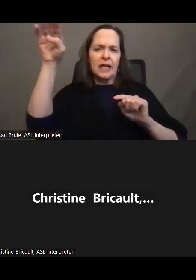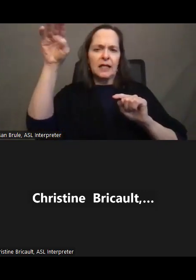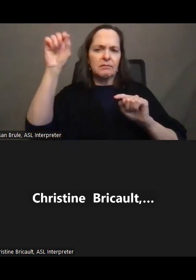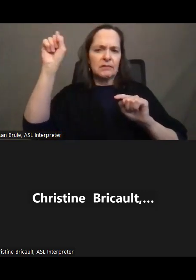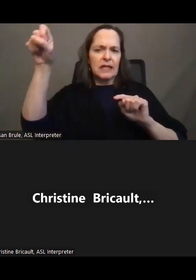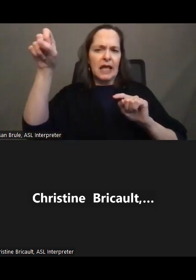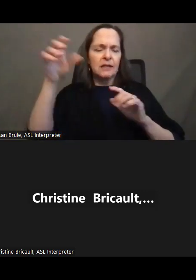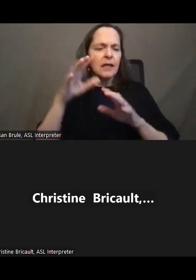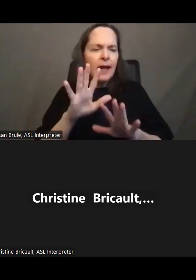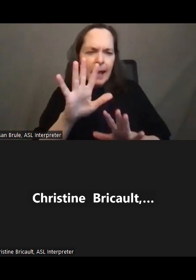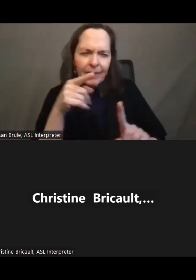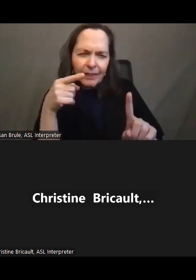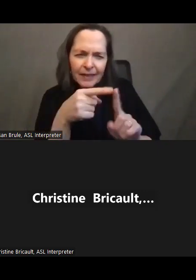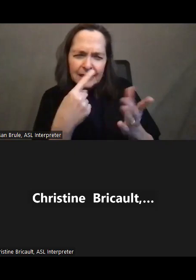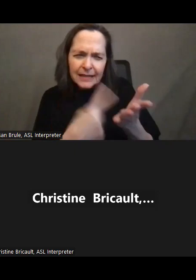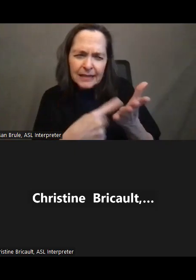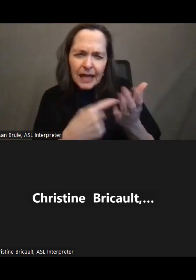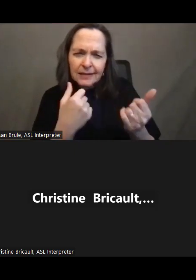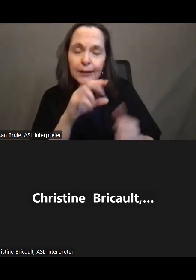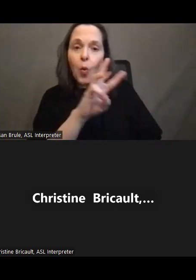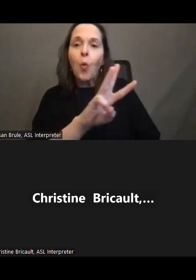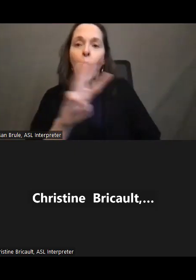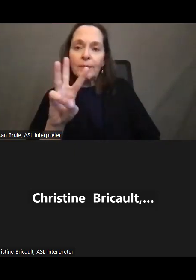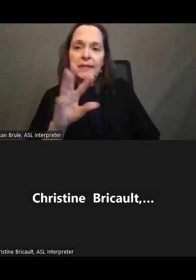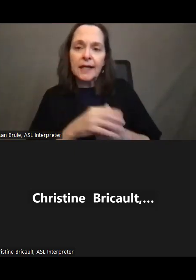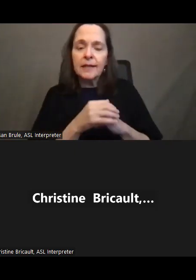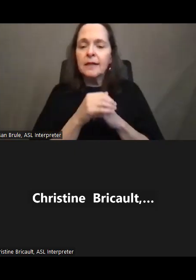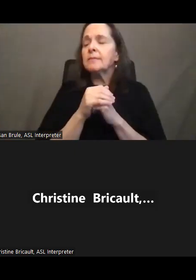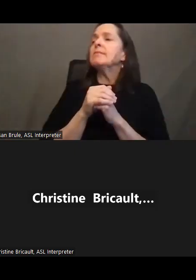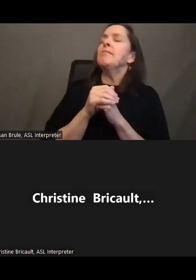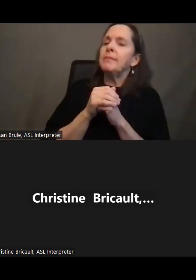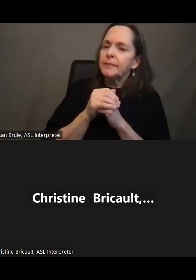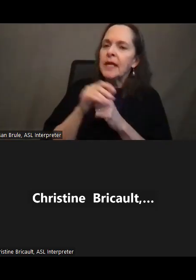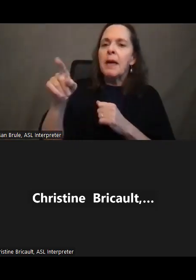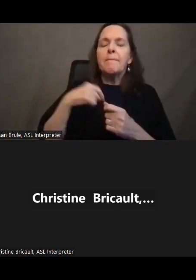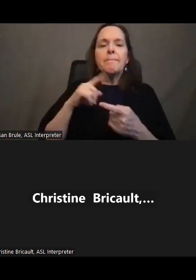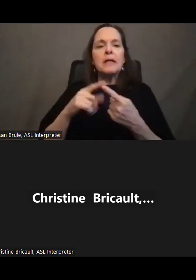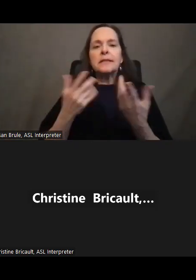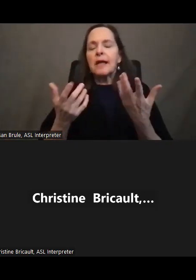with vision issues. You know, making it specific colors that are going to stand out to people.